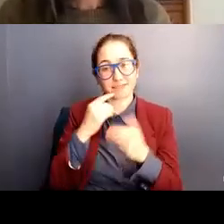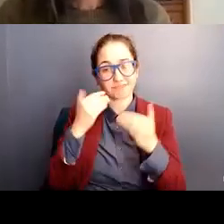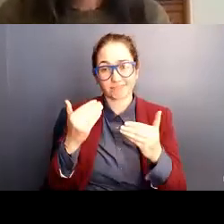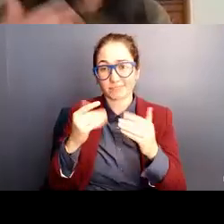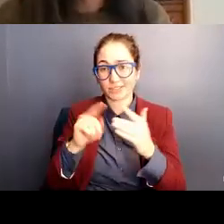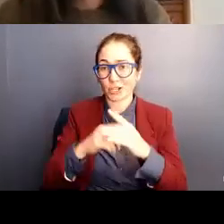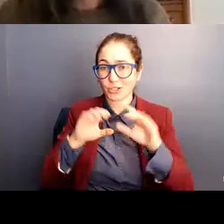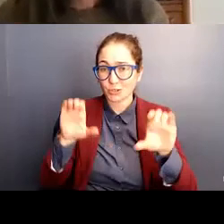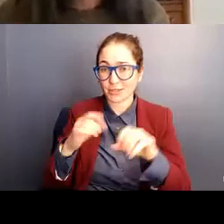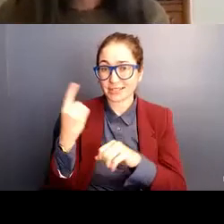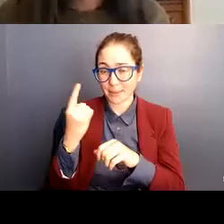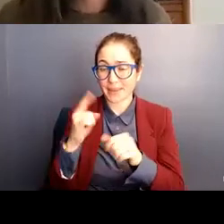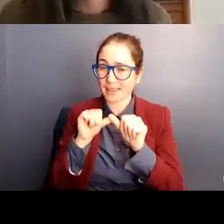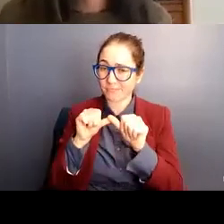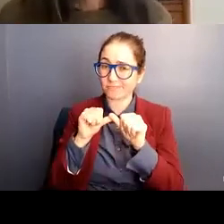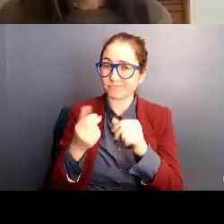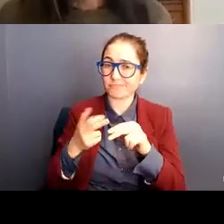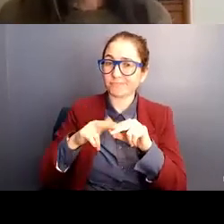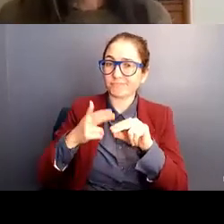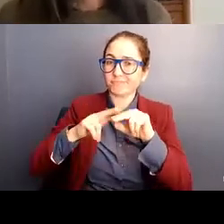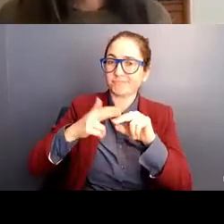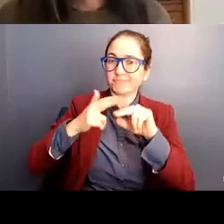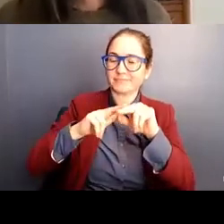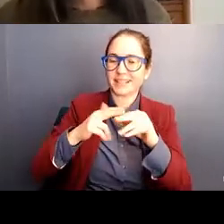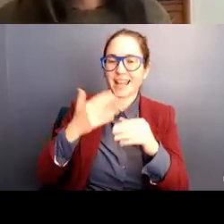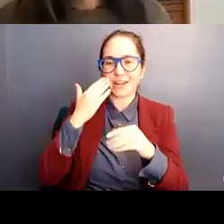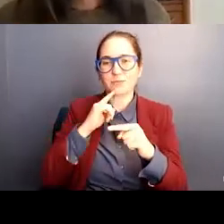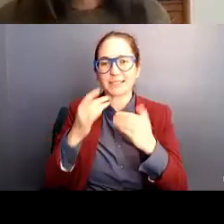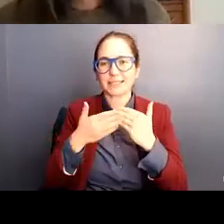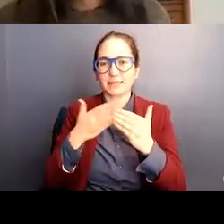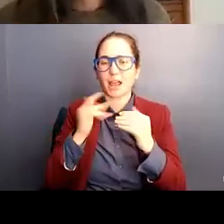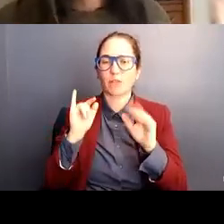and keep adding to it. It's easy to feel like we're not accessible,